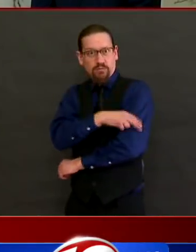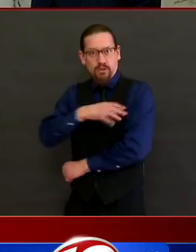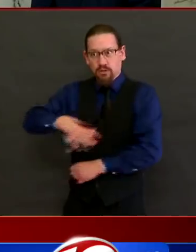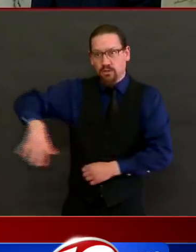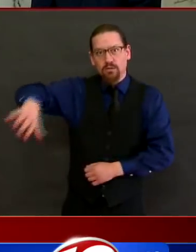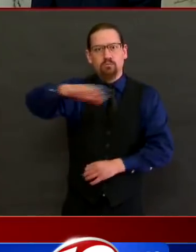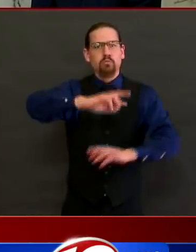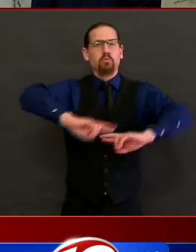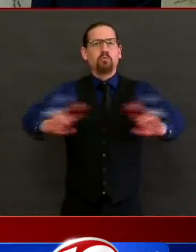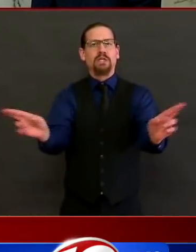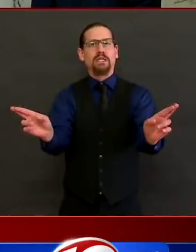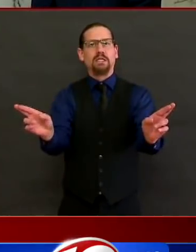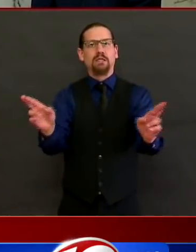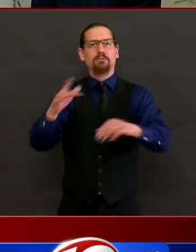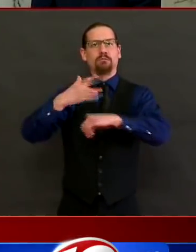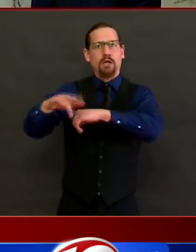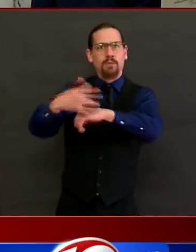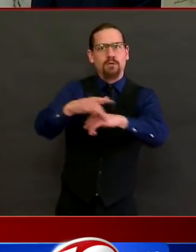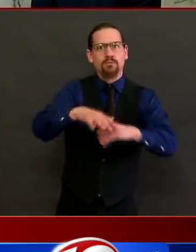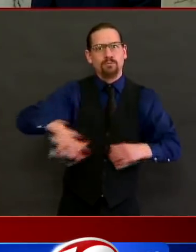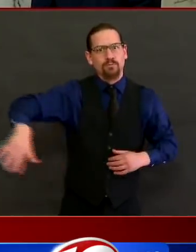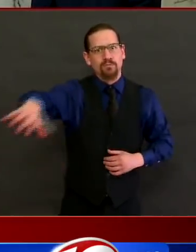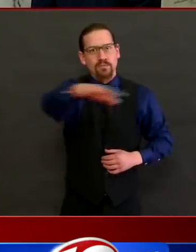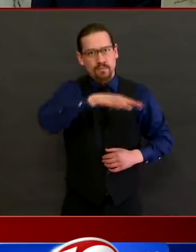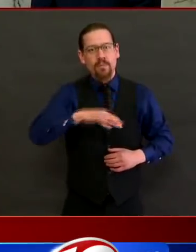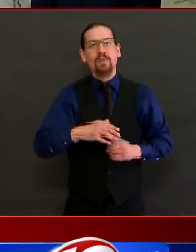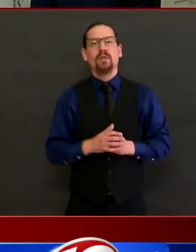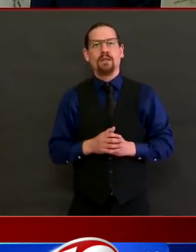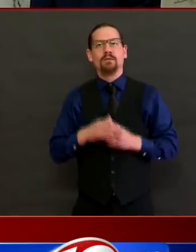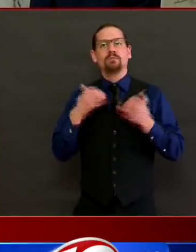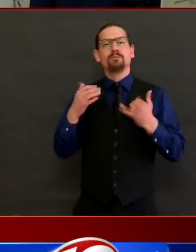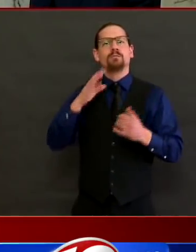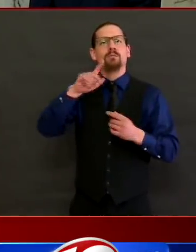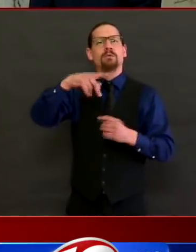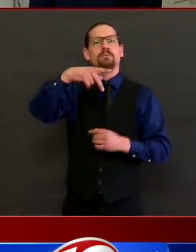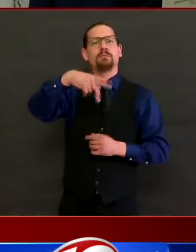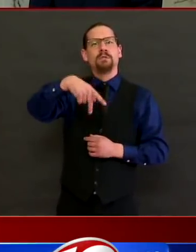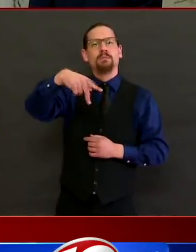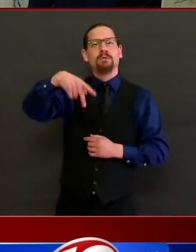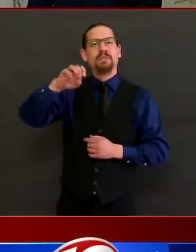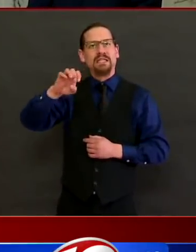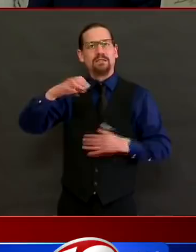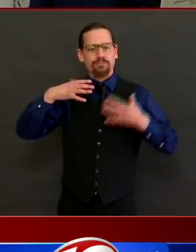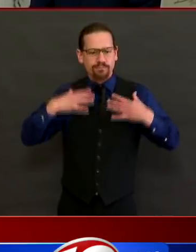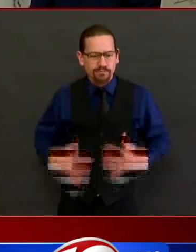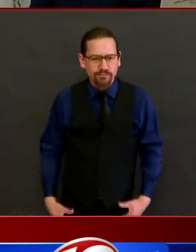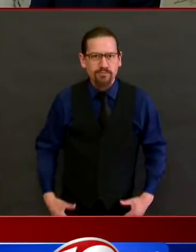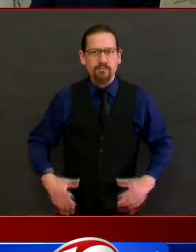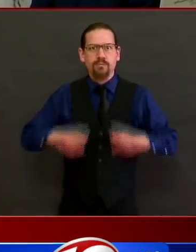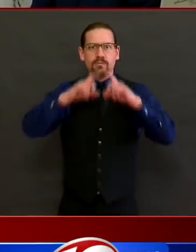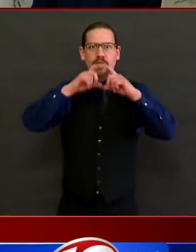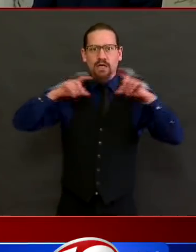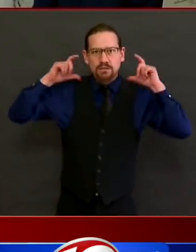RUNNING IS GETTING UP TESTING CAPACITY, PURCHASING PPE, BUYING VENTILATORS, ADDING EXTRA